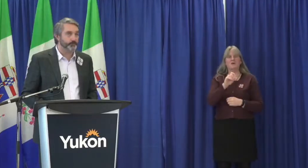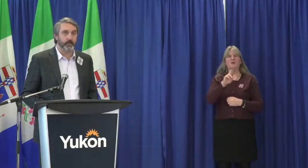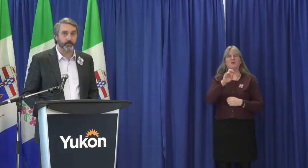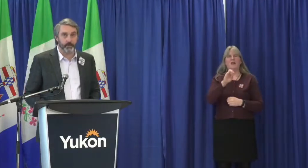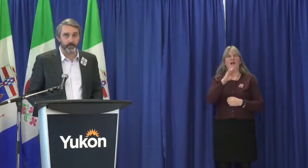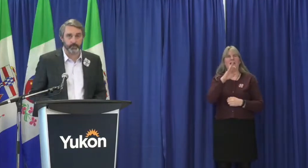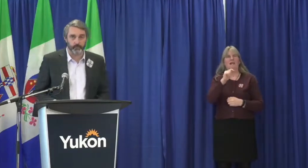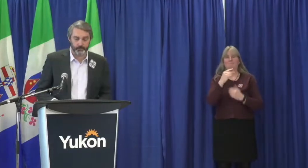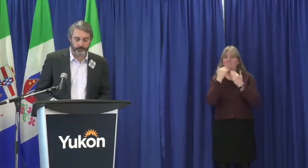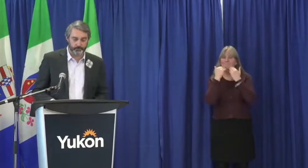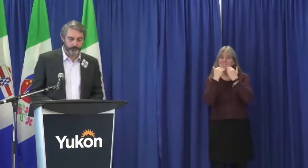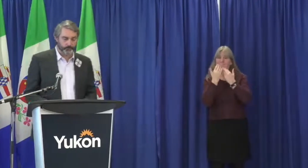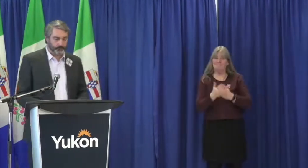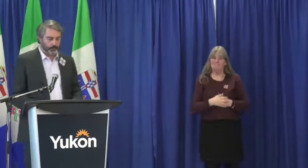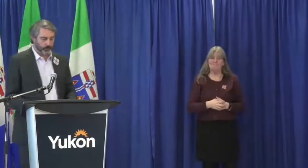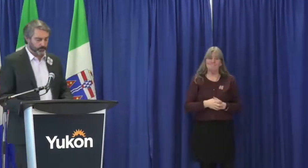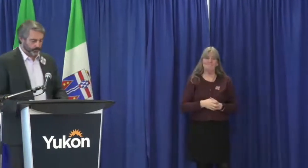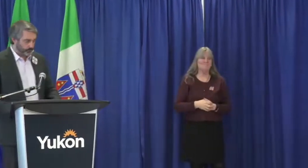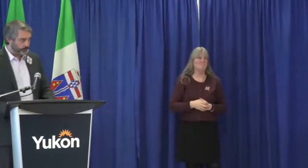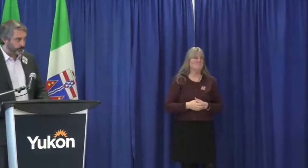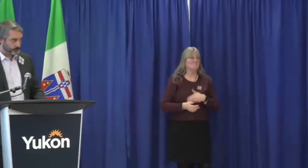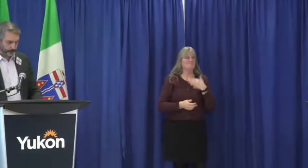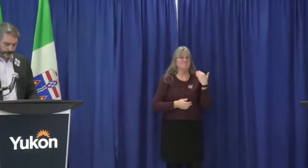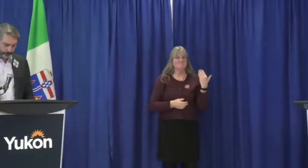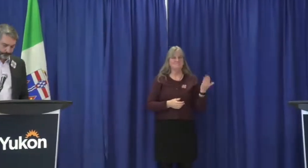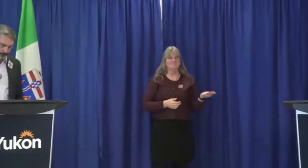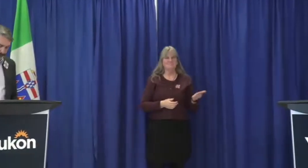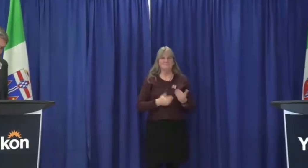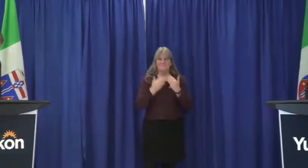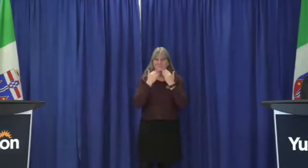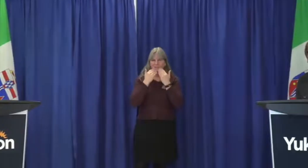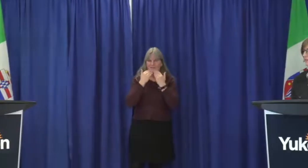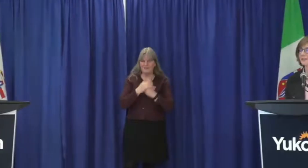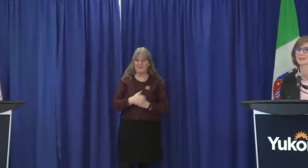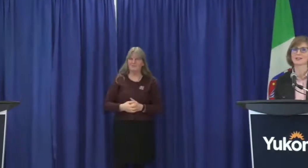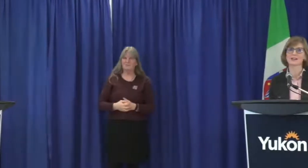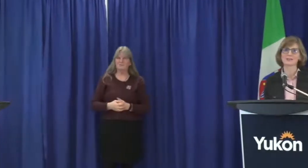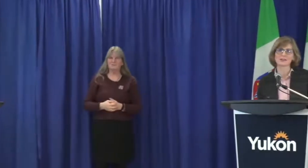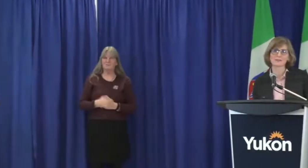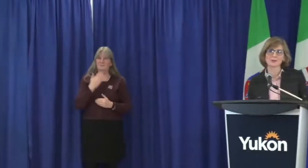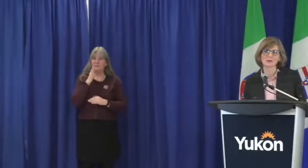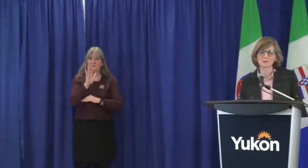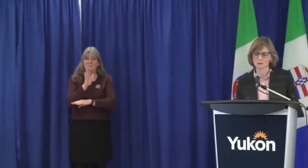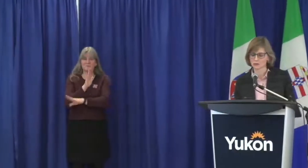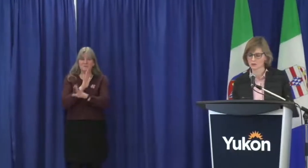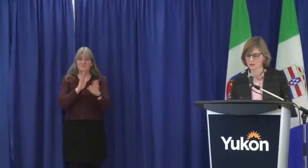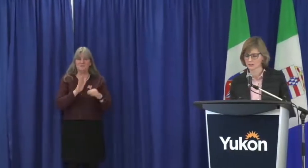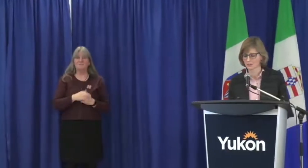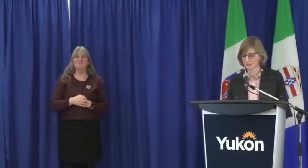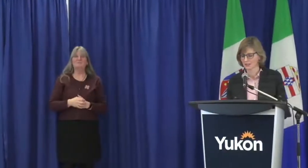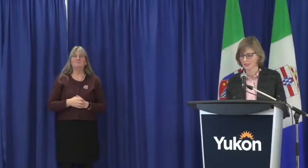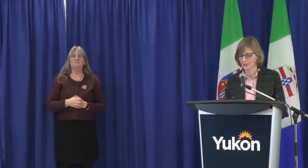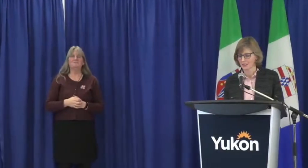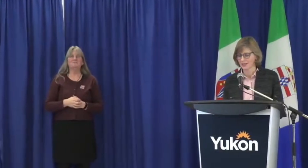Thank you very much, everyone. Thank you, Premier Silver. Good afternoon, everyone. Bonjour.